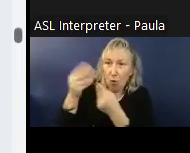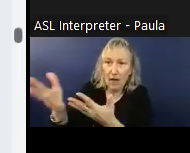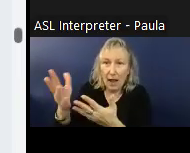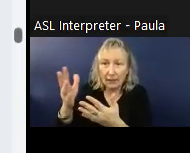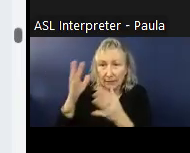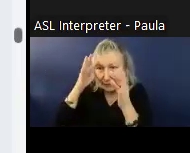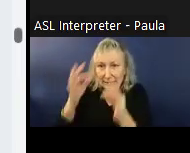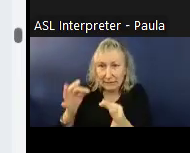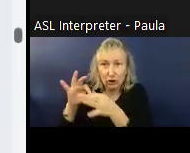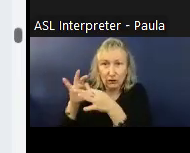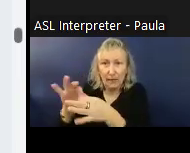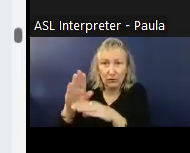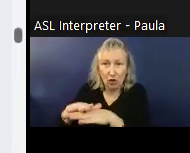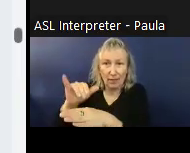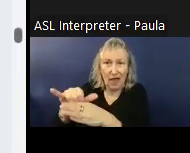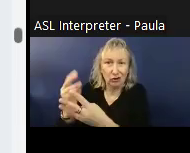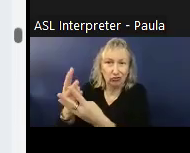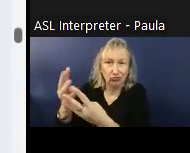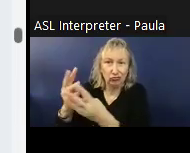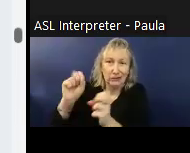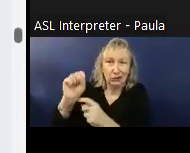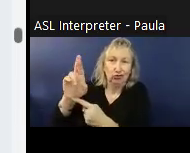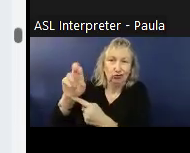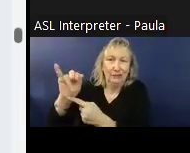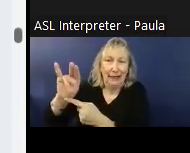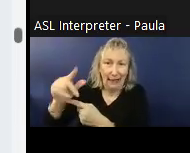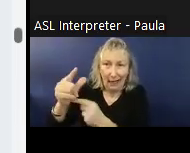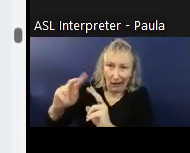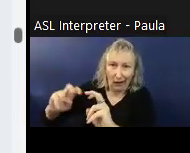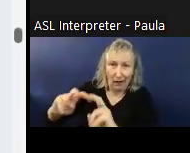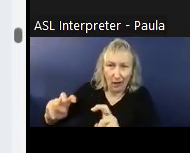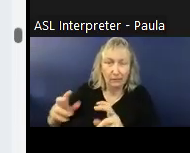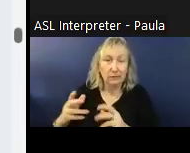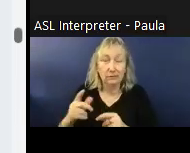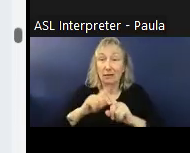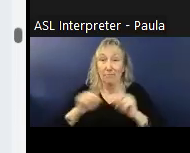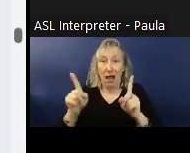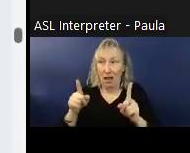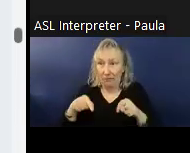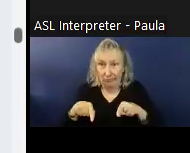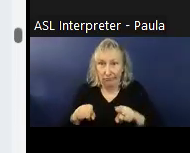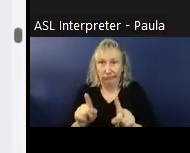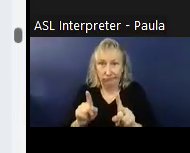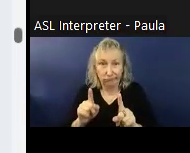decision based on information during the review of these OA Rs.